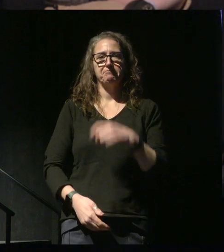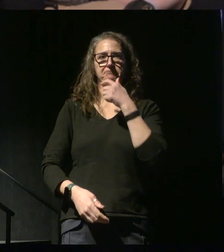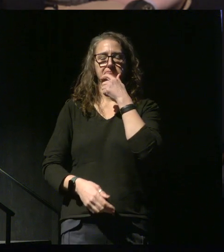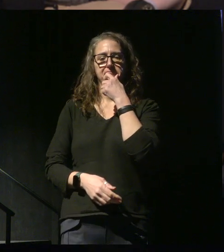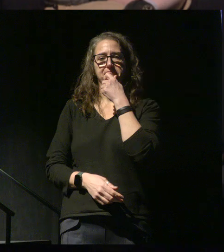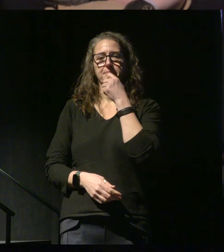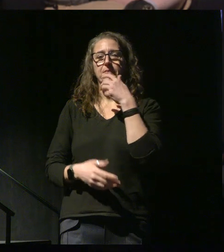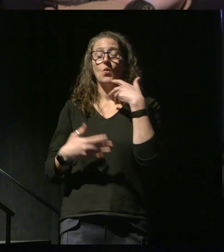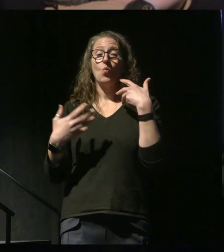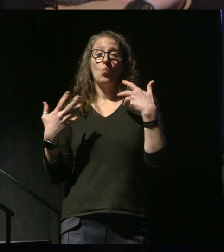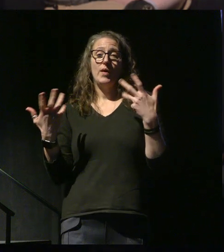Well,